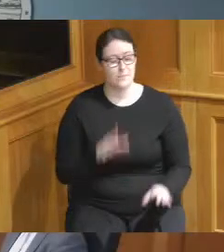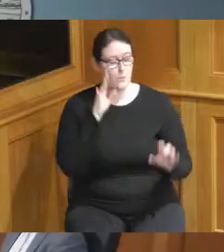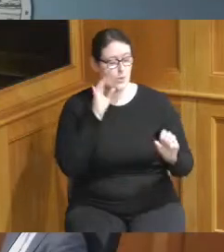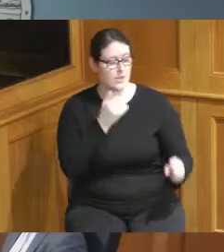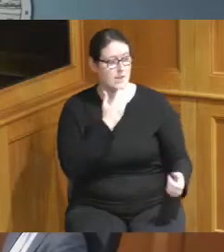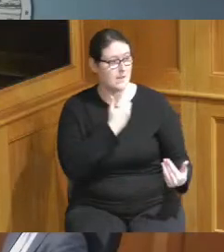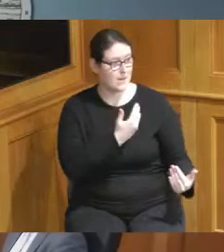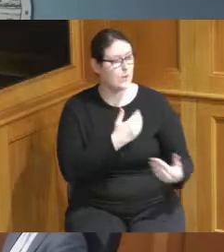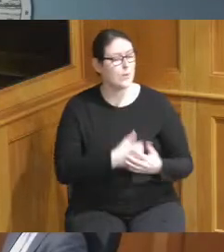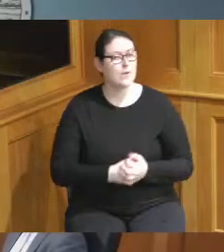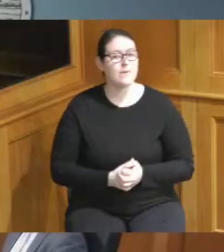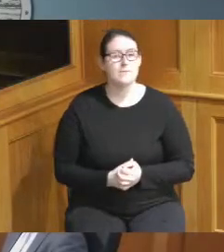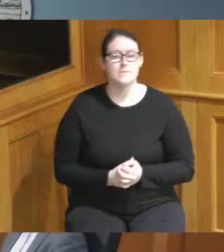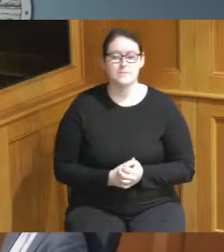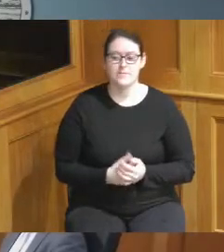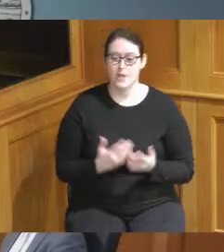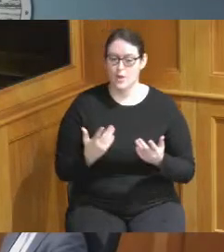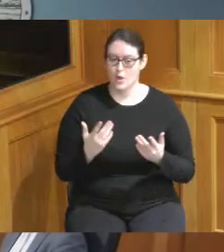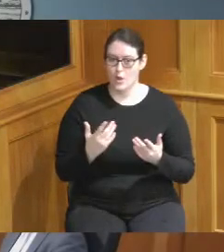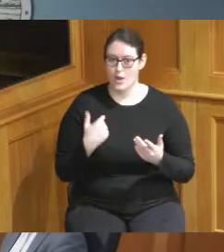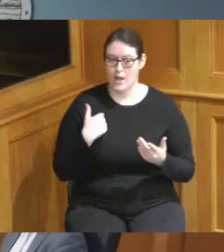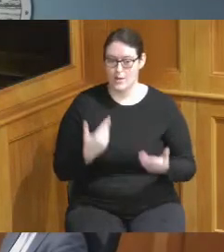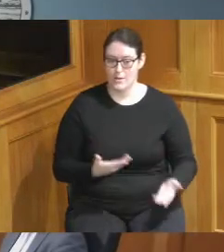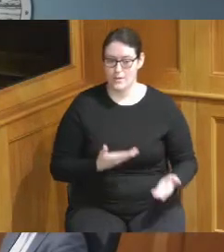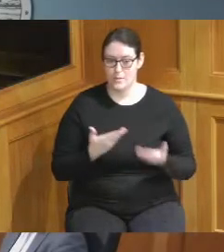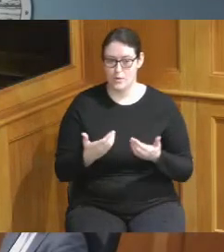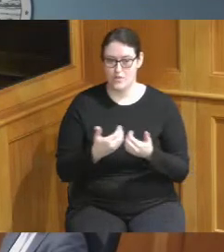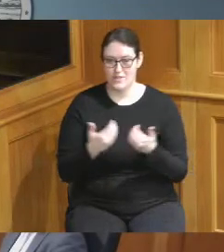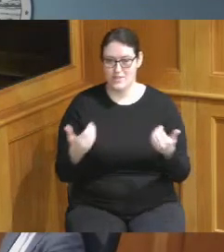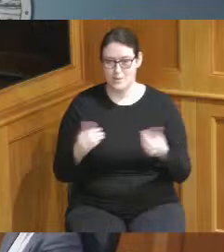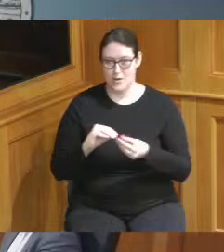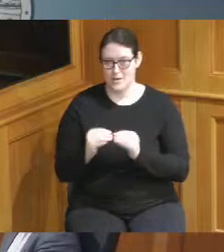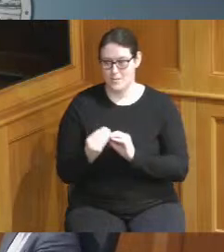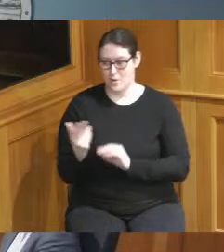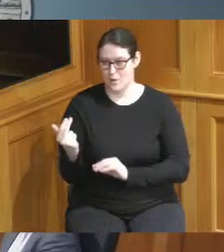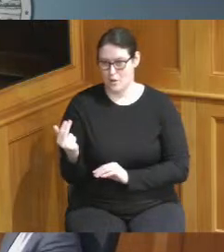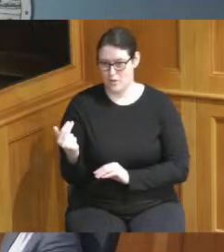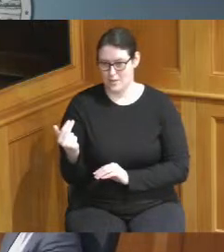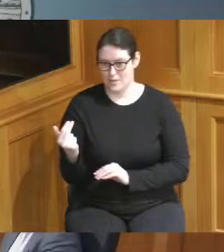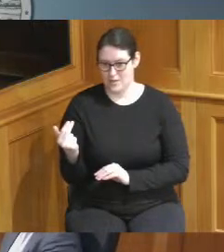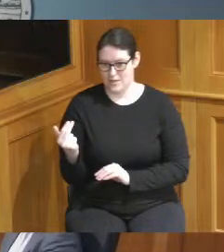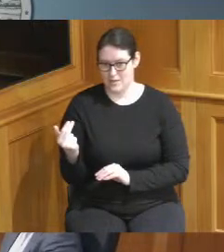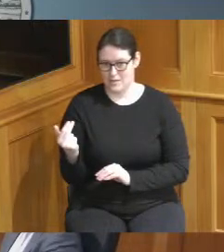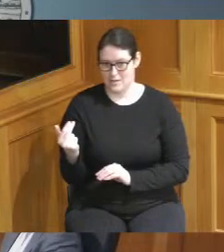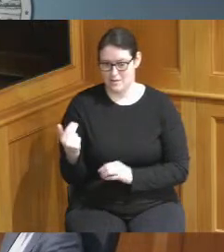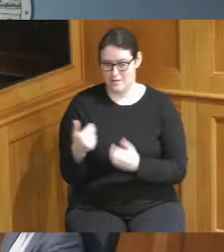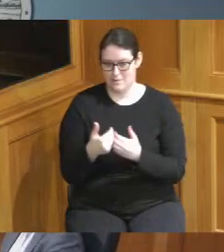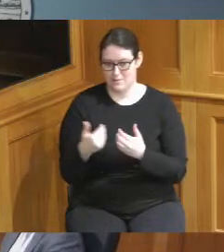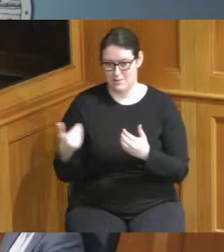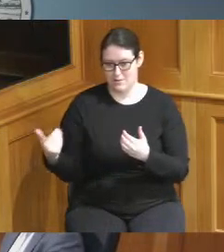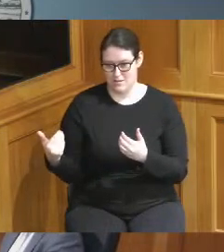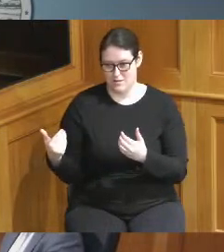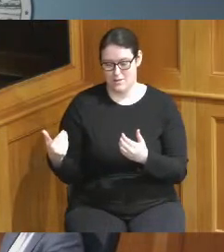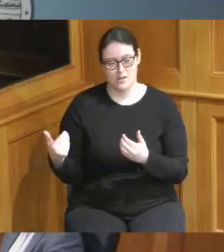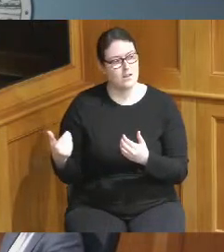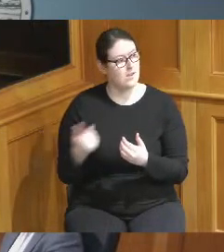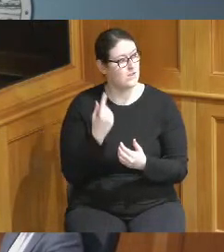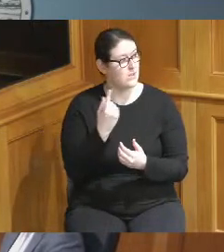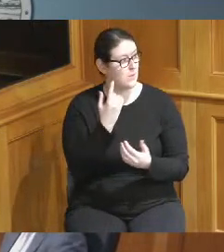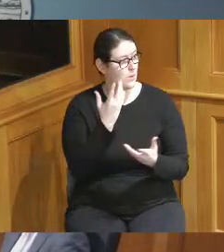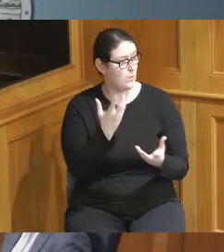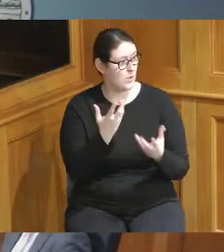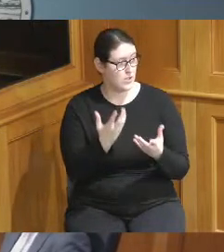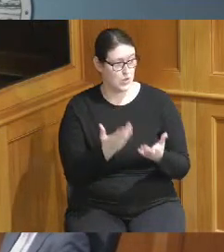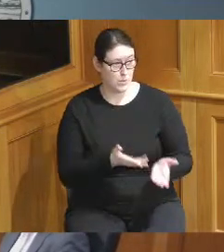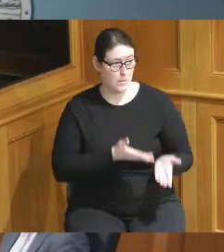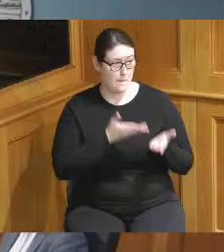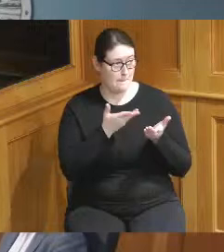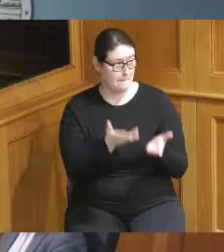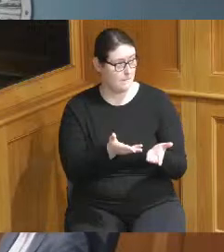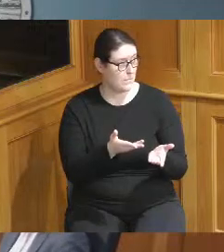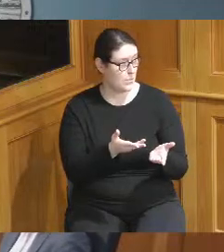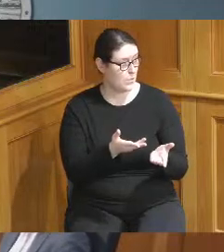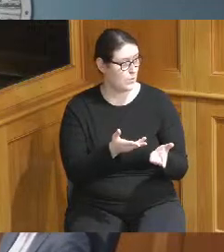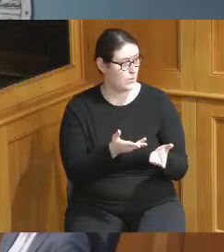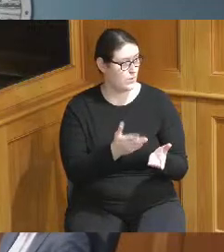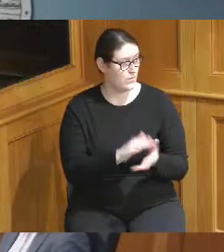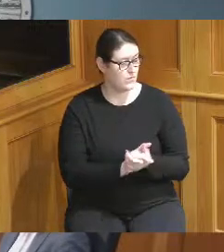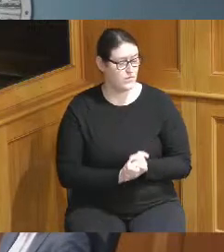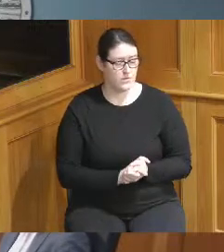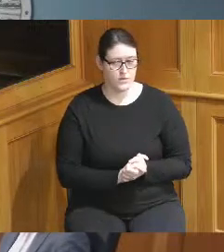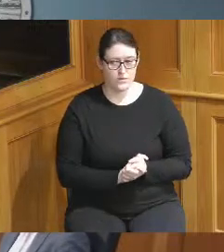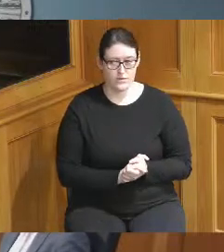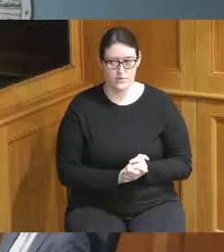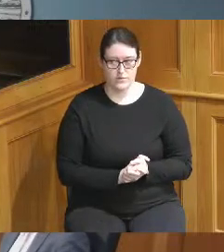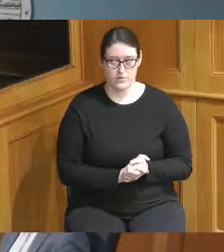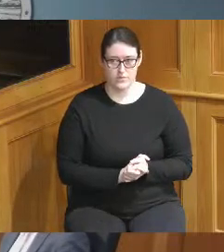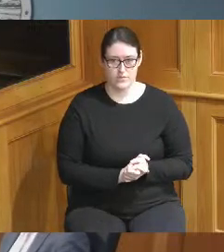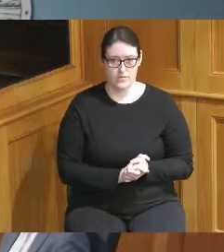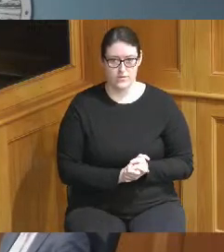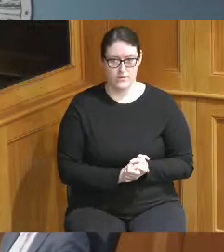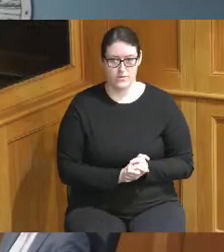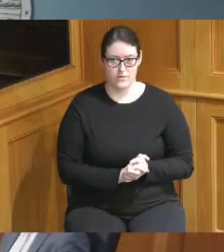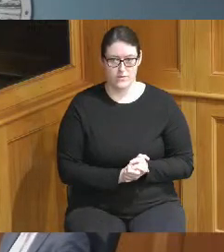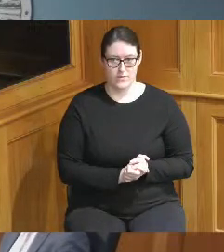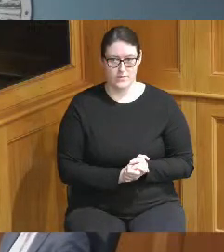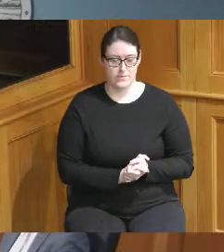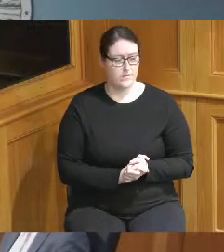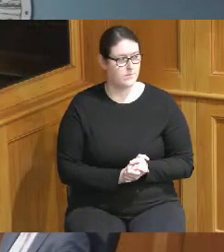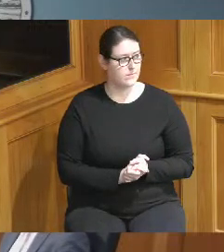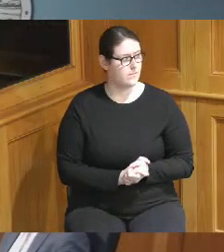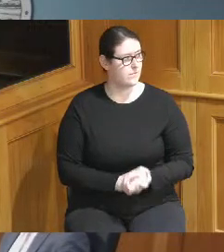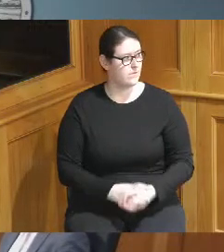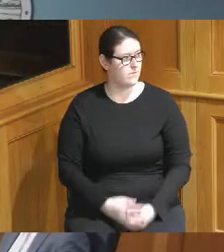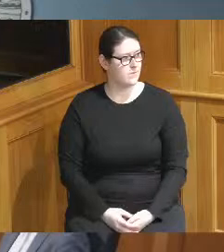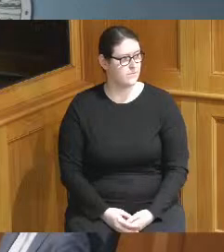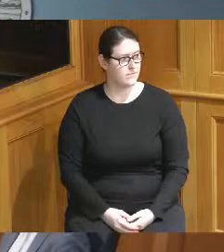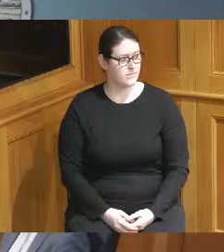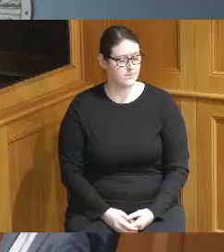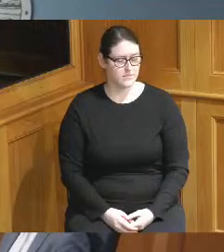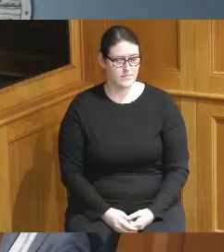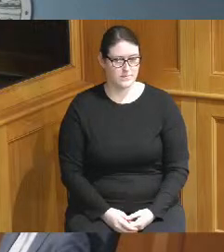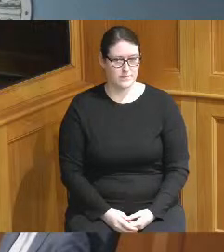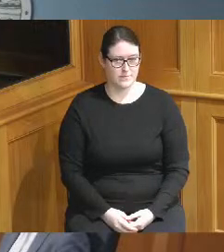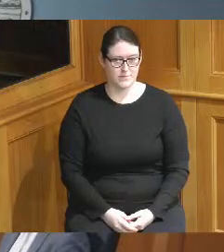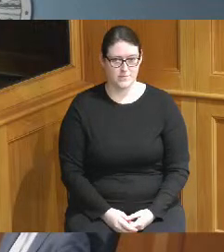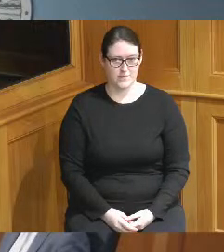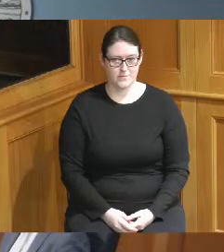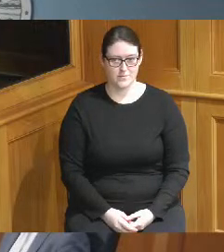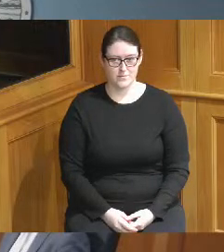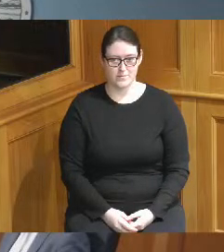also on the on the item number four I do have the resolution it's a one pager and it says we do this